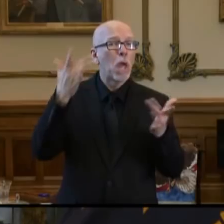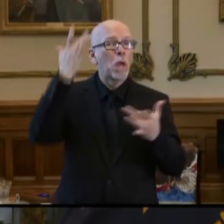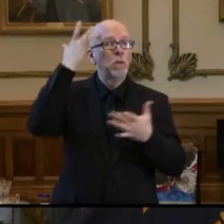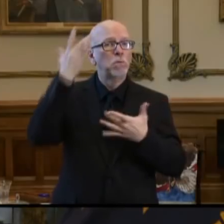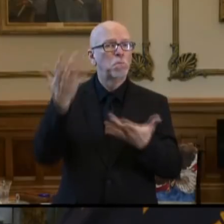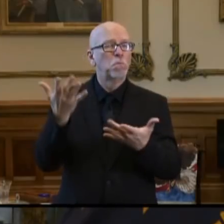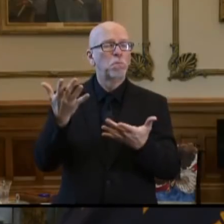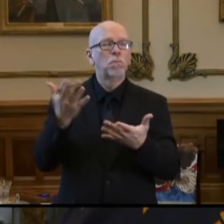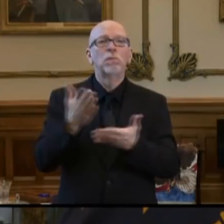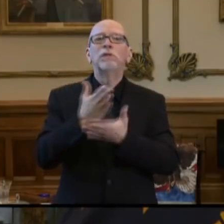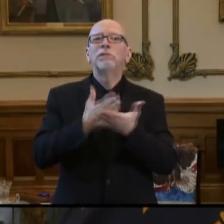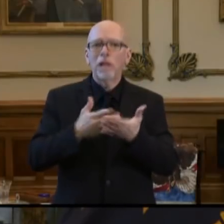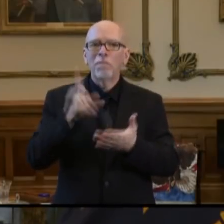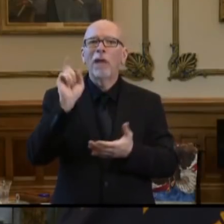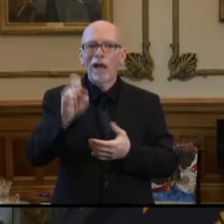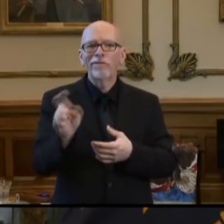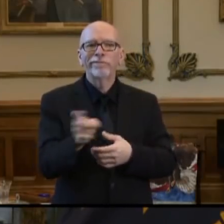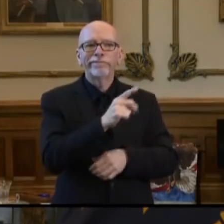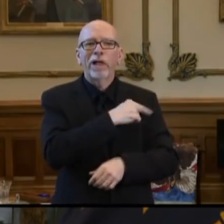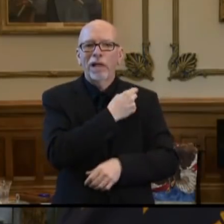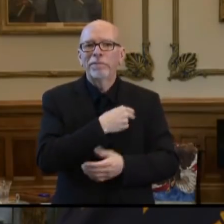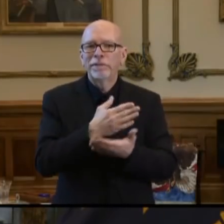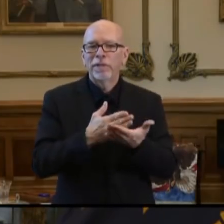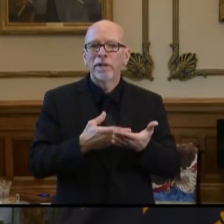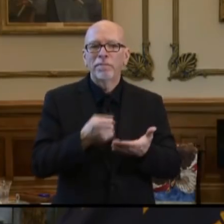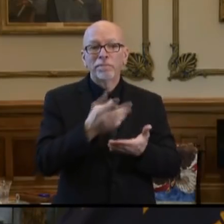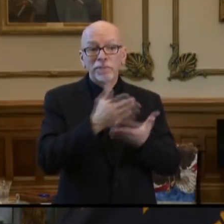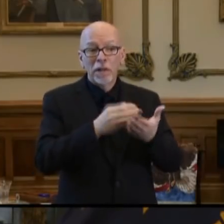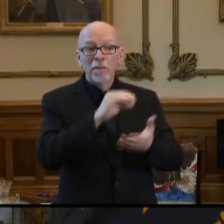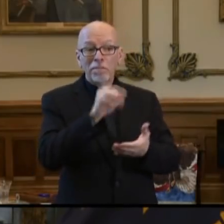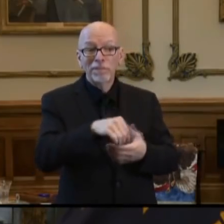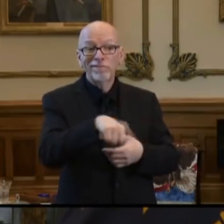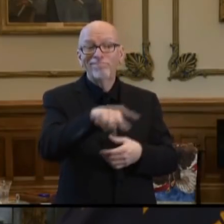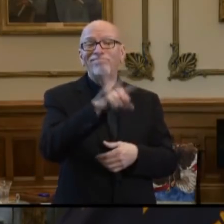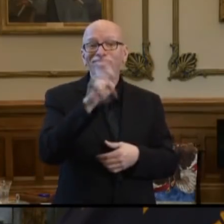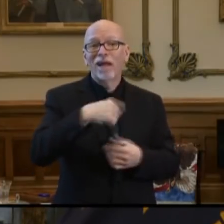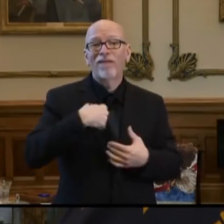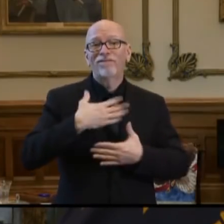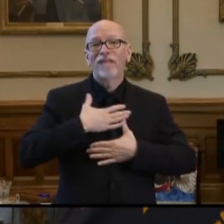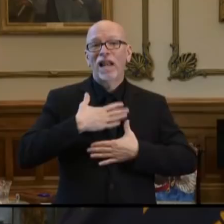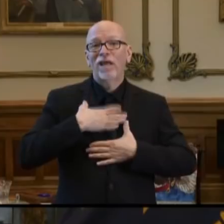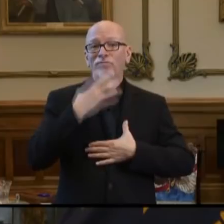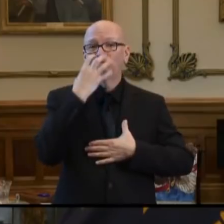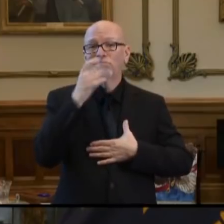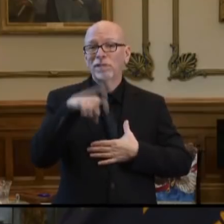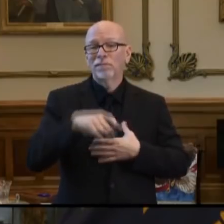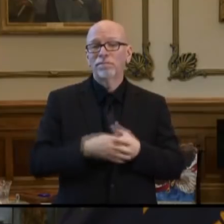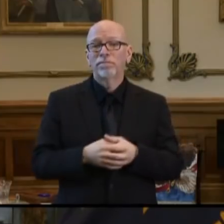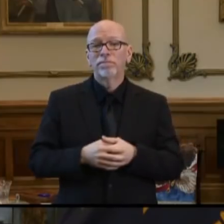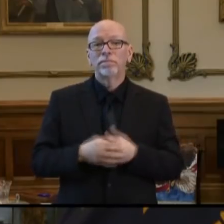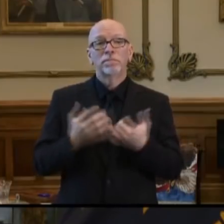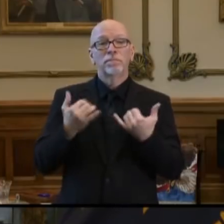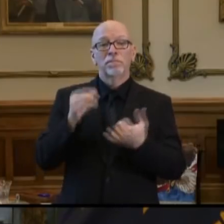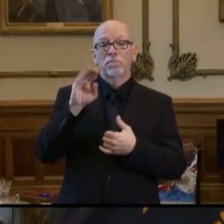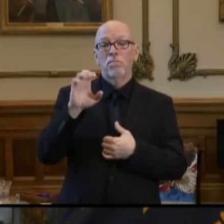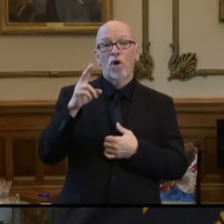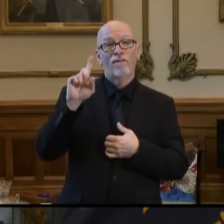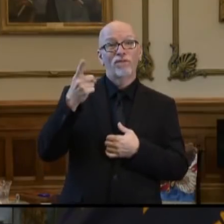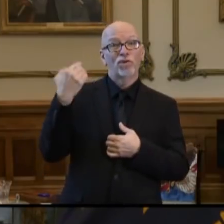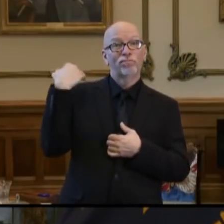OF PEOPLE WHO GET KOBE 19 DISEASE EXPERIENCE ONLY MILD SYMPTOMS. SIMILARLY HOSPITAL